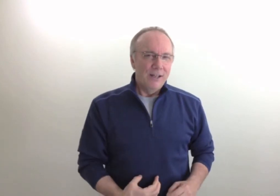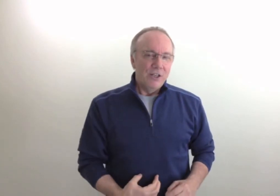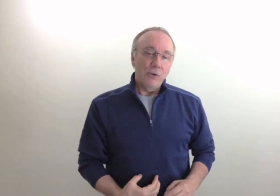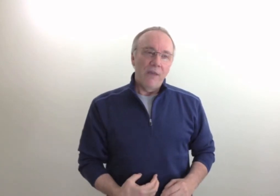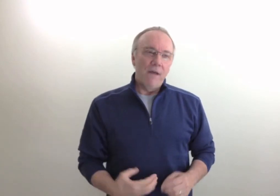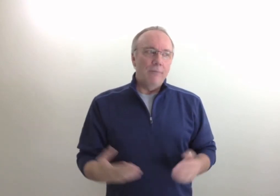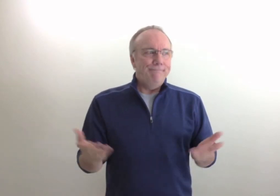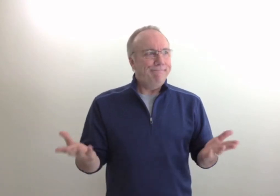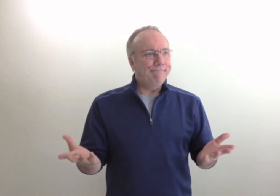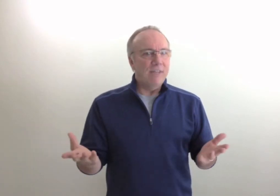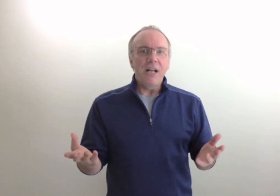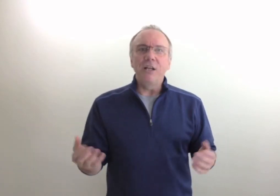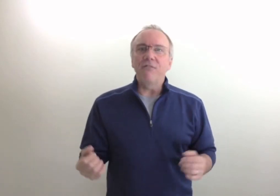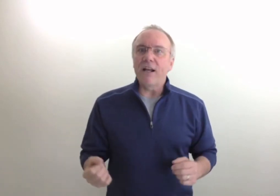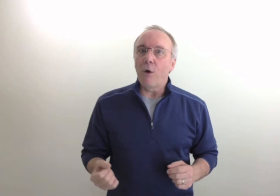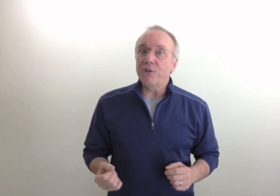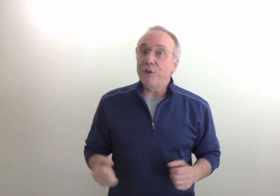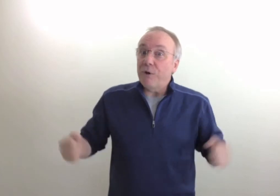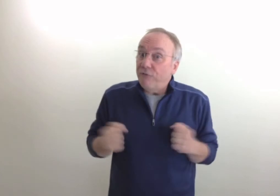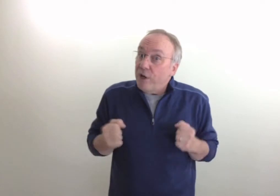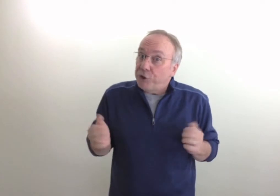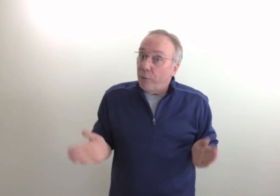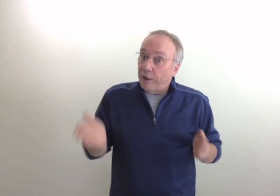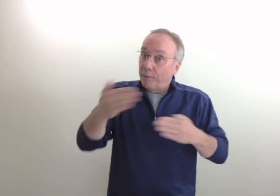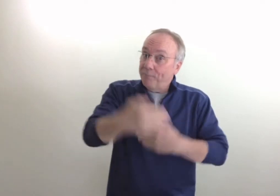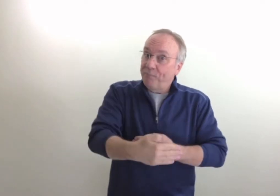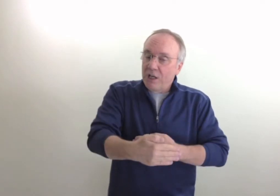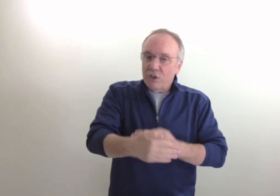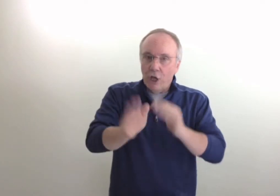I thought, I need to find out what's in the refrigerator